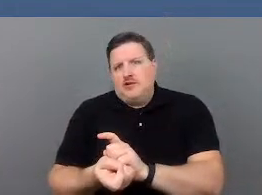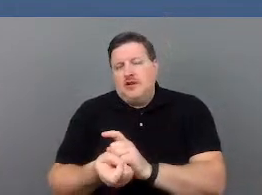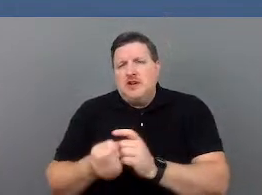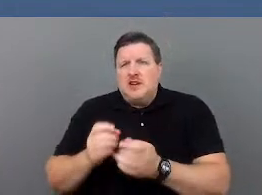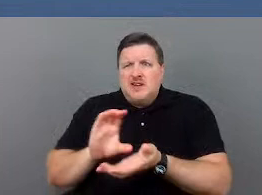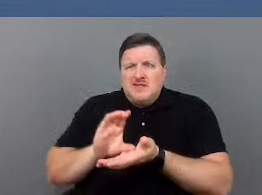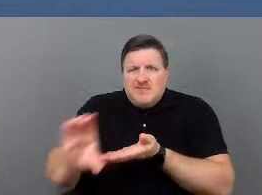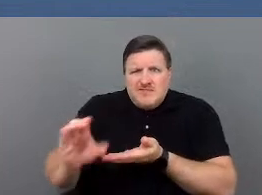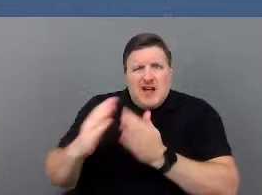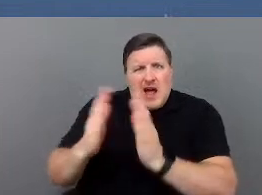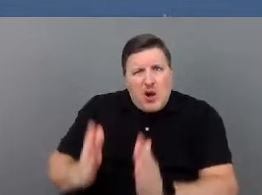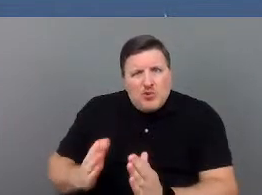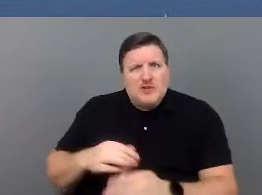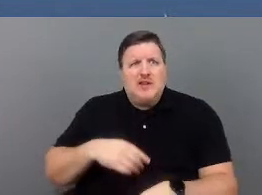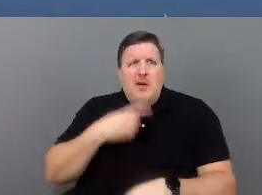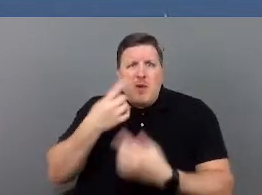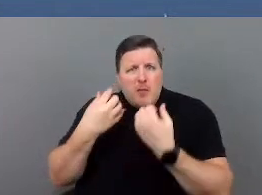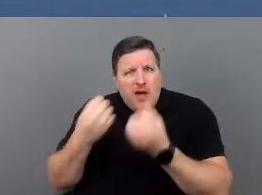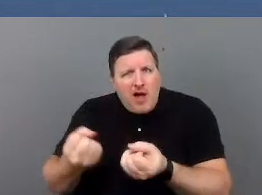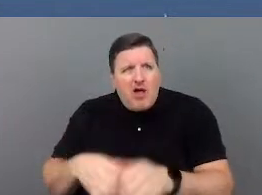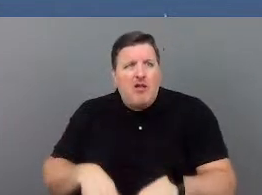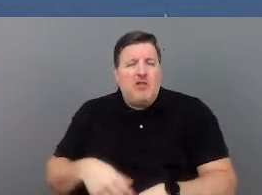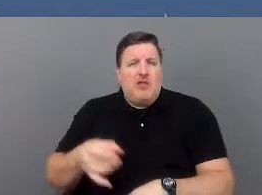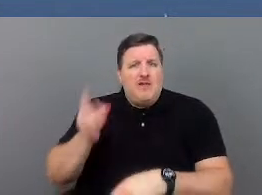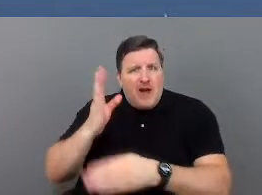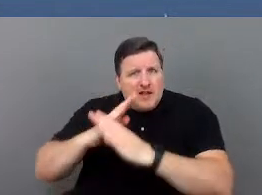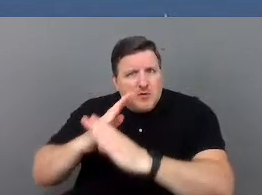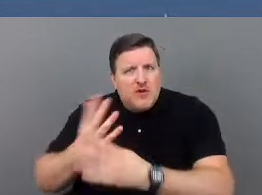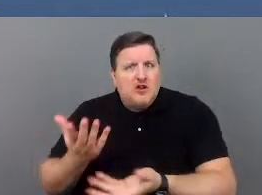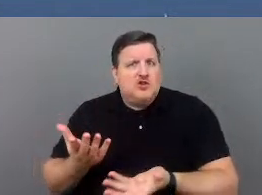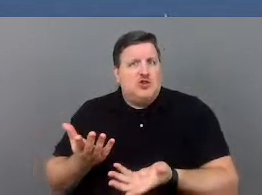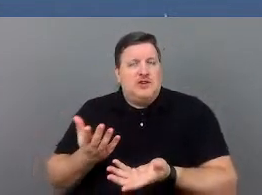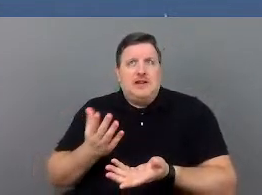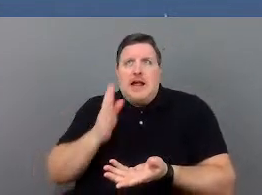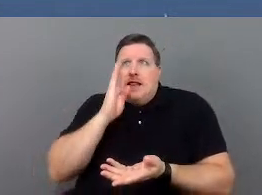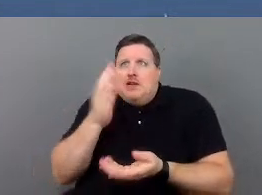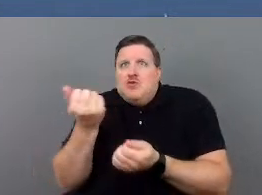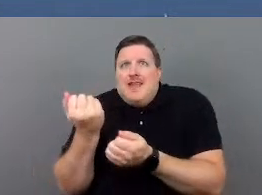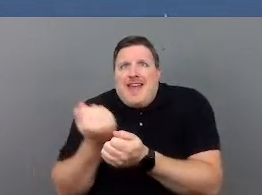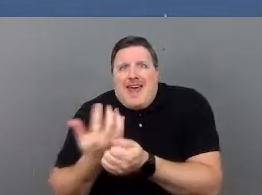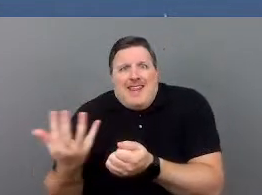LET'S FUND HOUSING, PUBLIC HEALTH INITIATIVES, VIOLENCE PREVENTION, LITERALLY ANYTHING BUT INCREASING THE MPD'S BUDGET. THANK YOU.